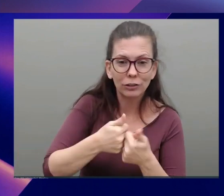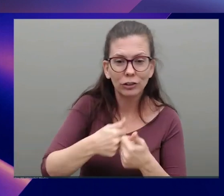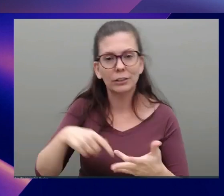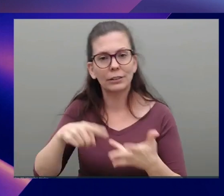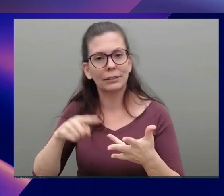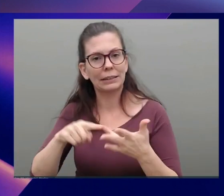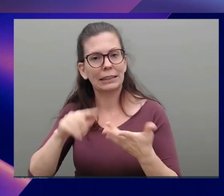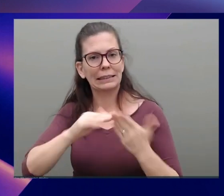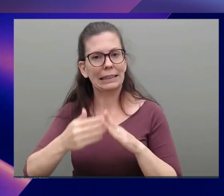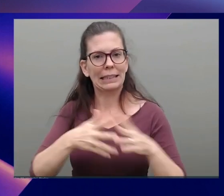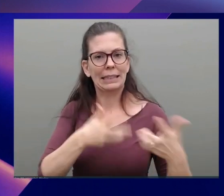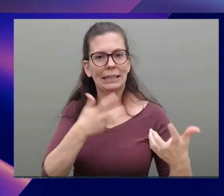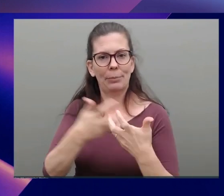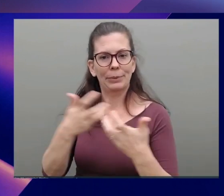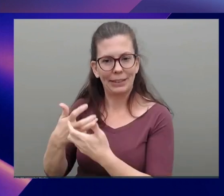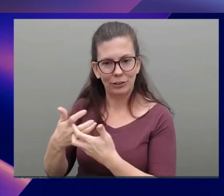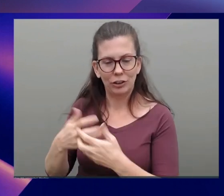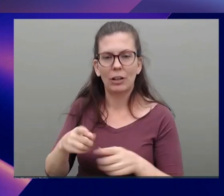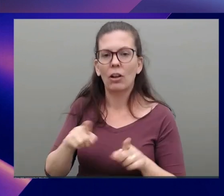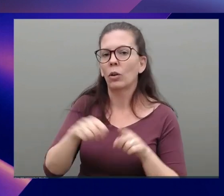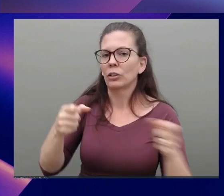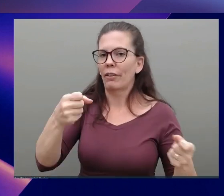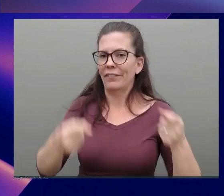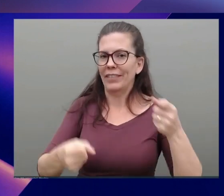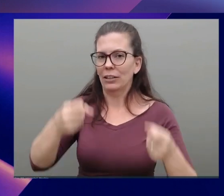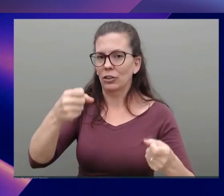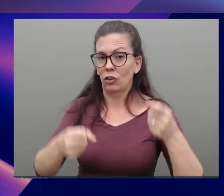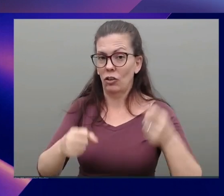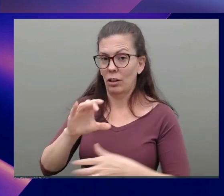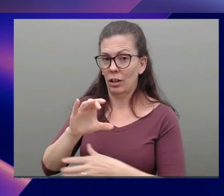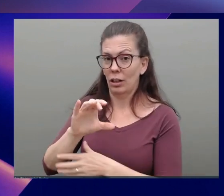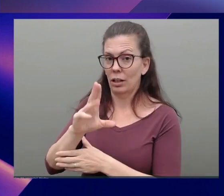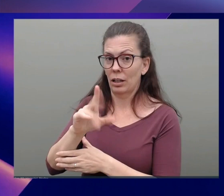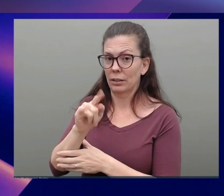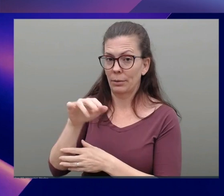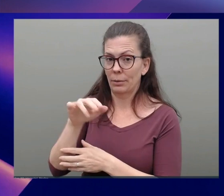and vehicle customizations. Vehicle. - Remember the hoverboard I had? - Yes, yes.